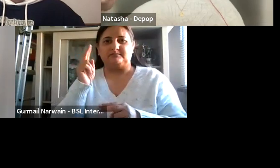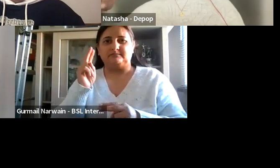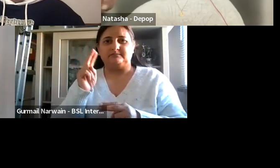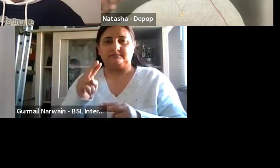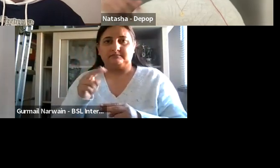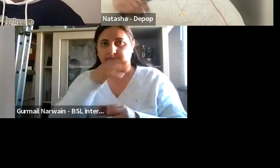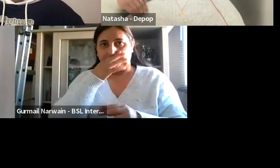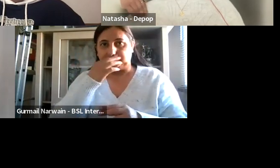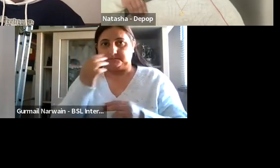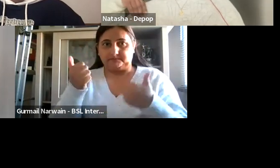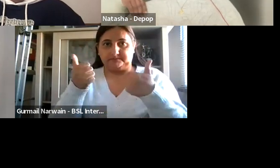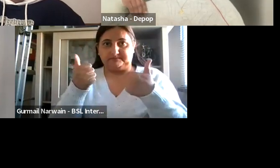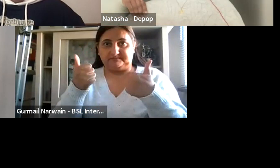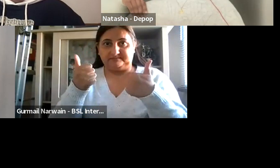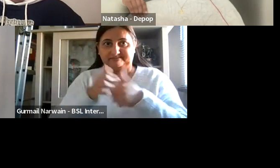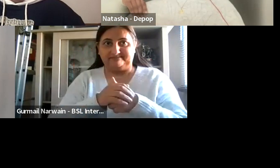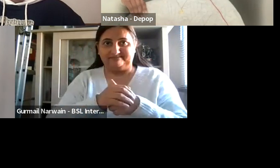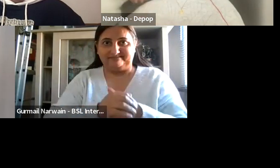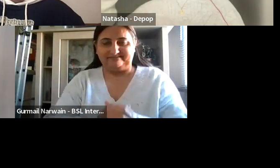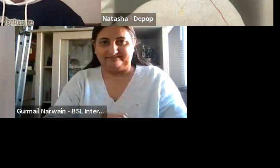Or, you know, coming in a bit later, when it's less peak hours on travel wise, and also